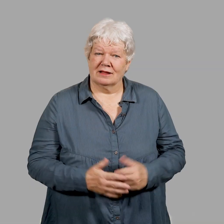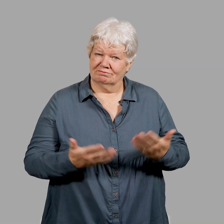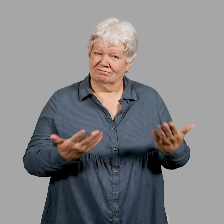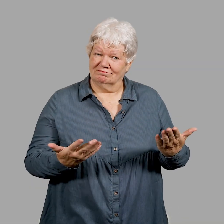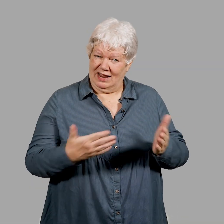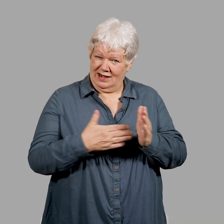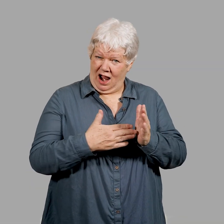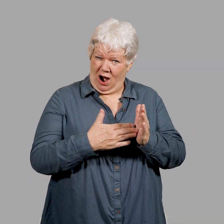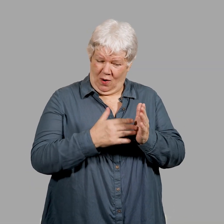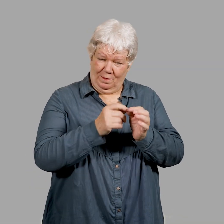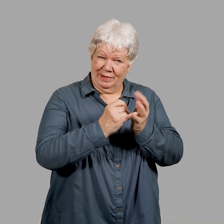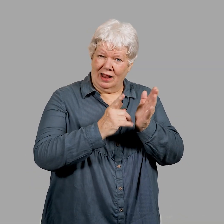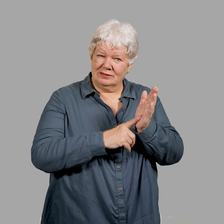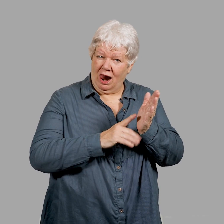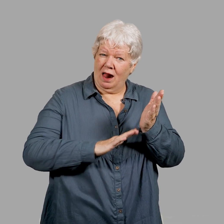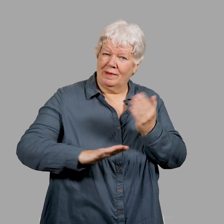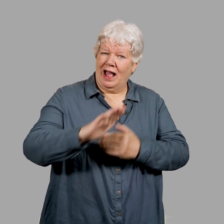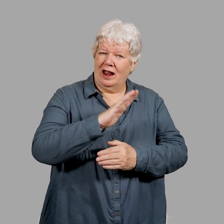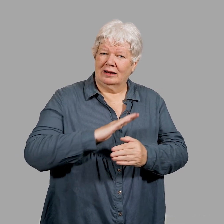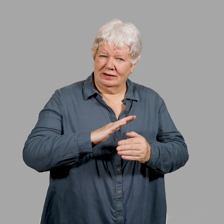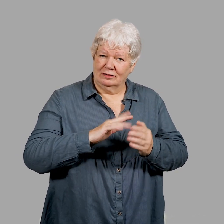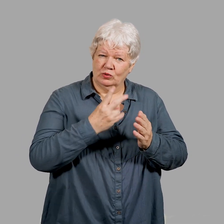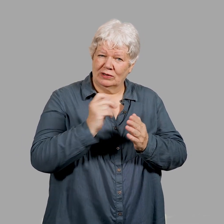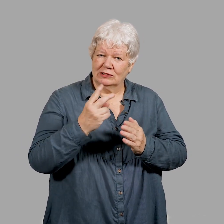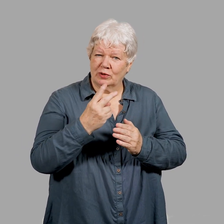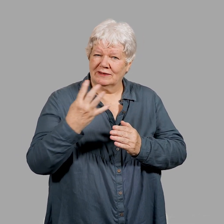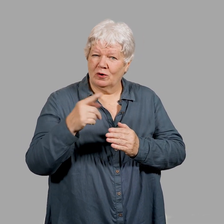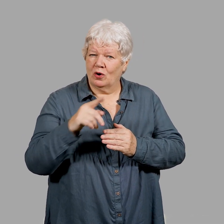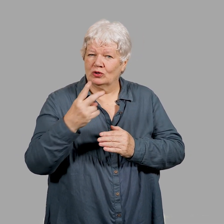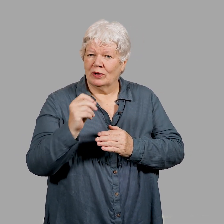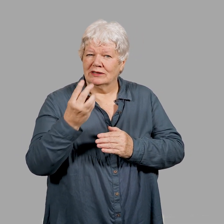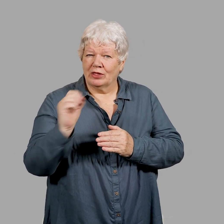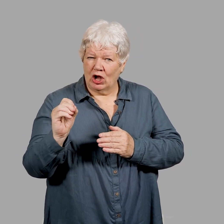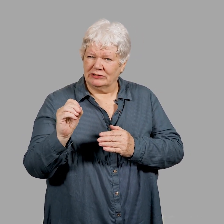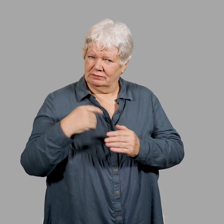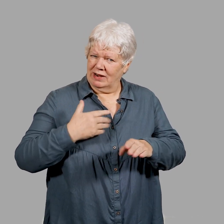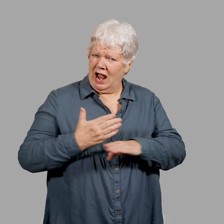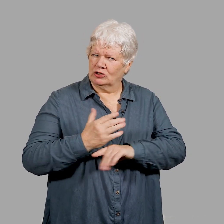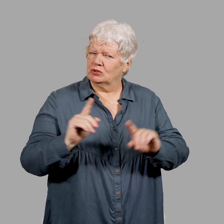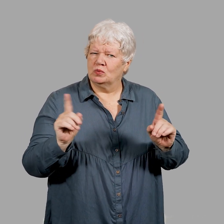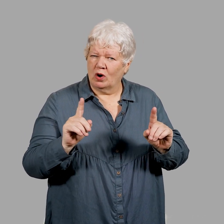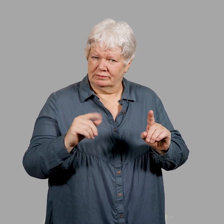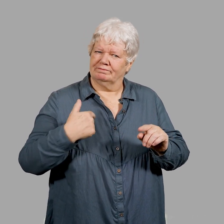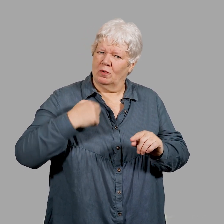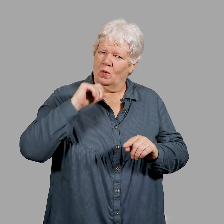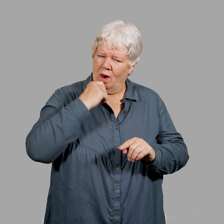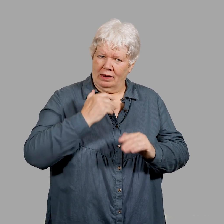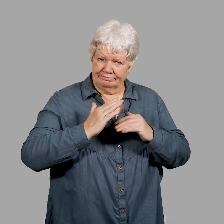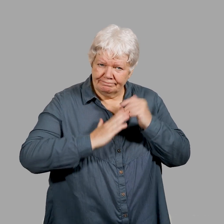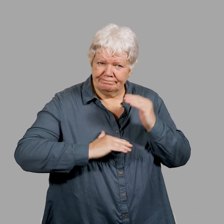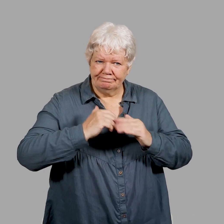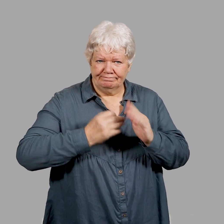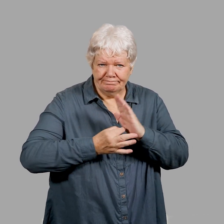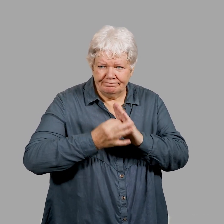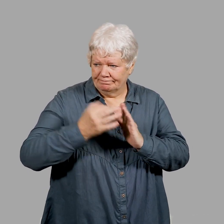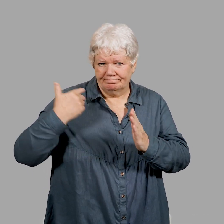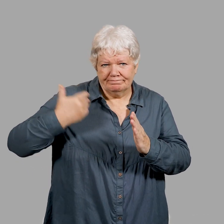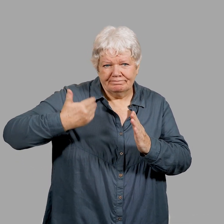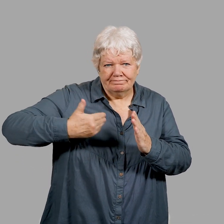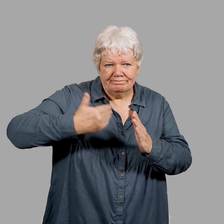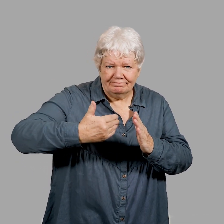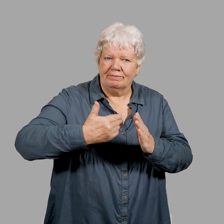To build on our progress to date, and informed by our recent experiences,